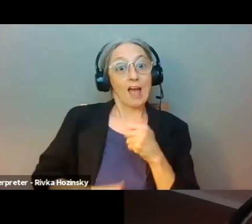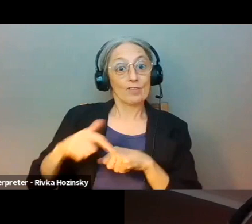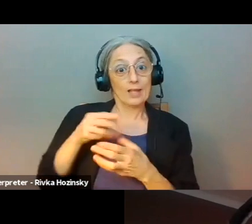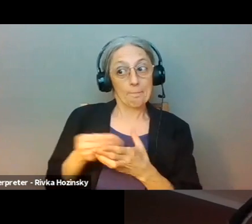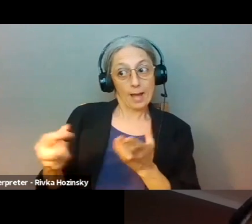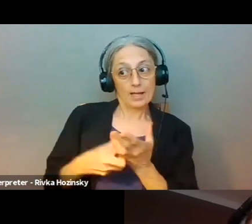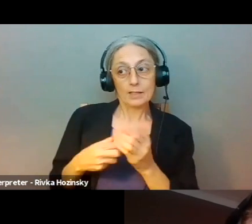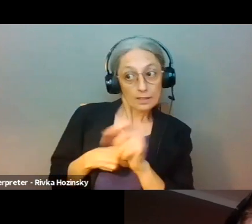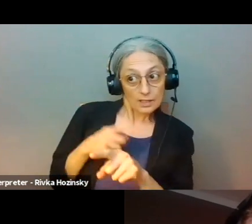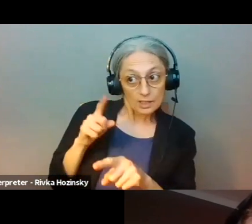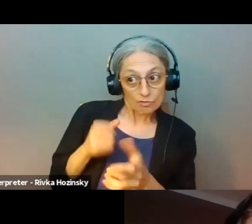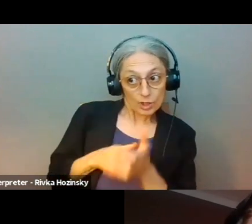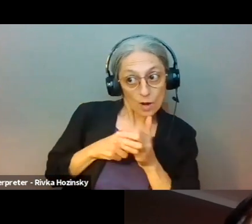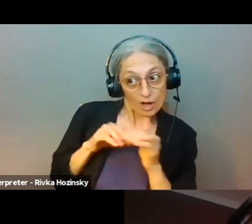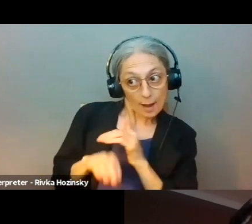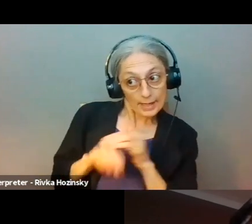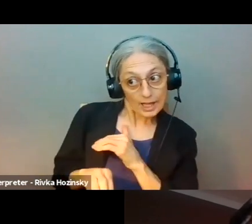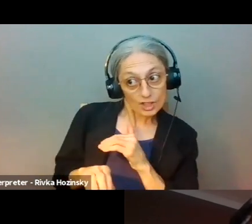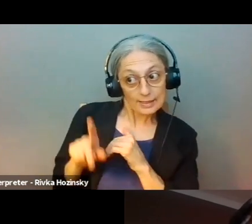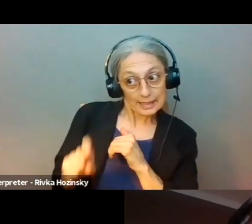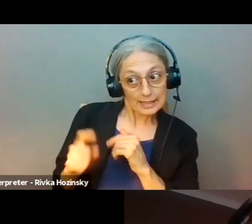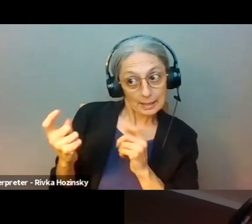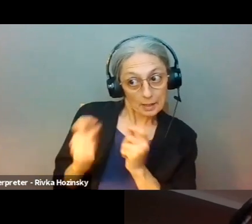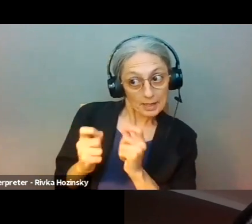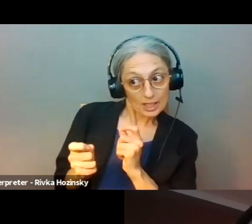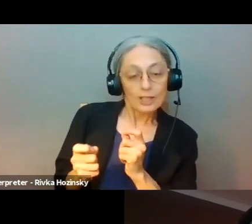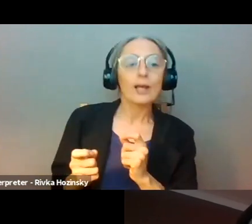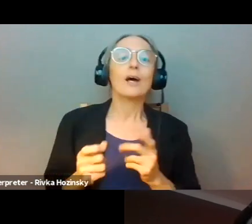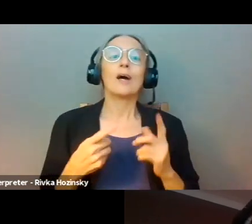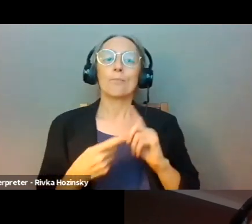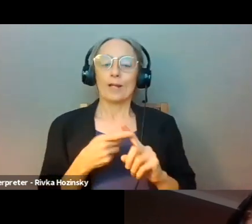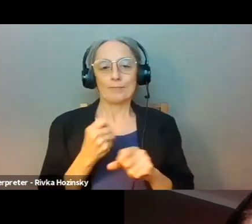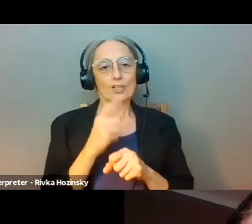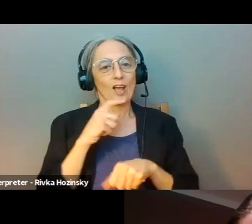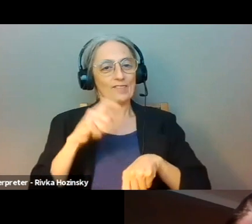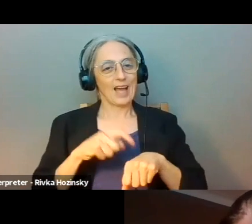And of course, you need to make sure you have timelines and a person to oversee that.